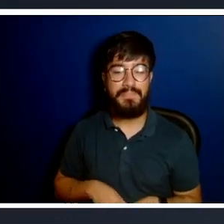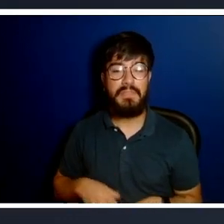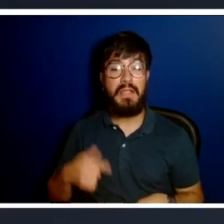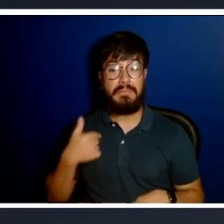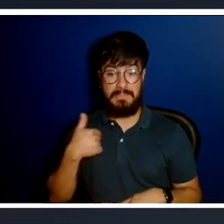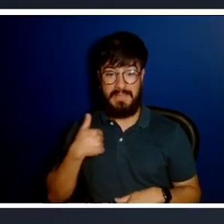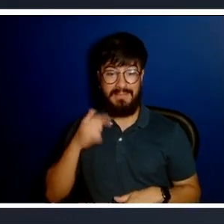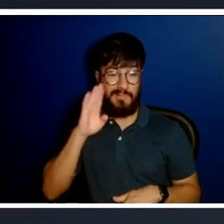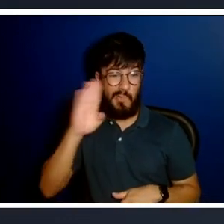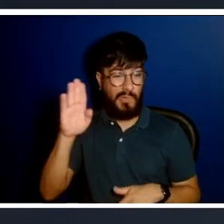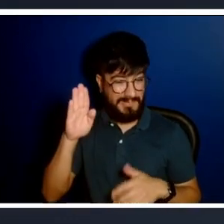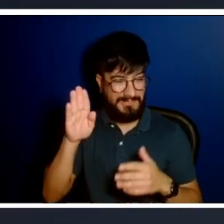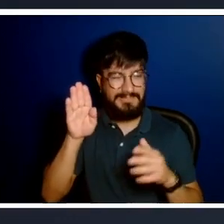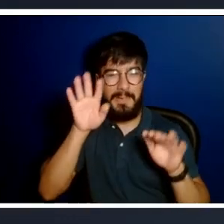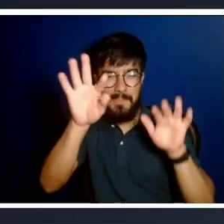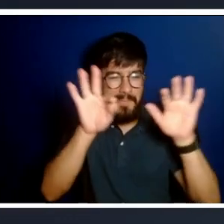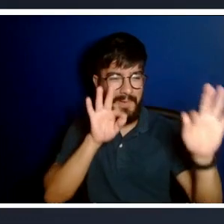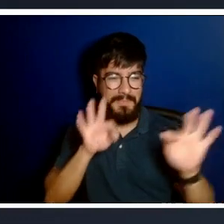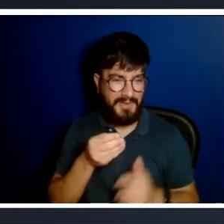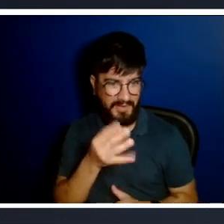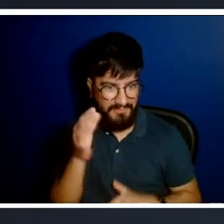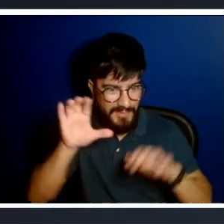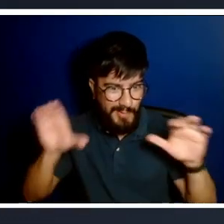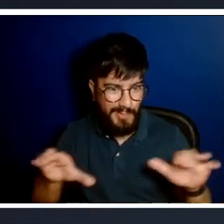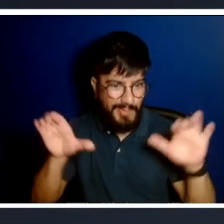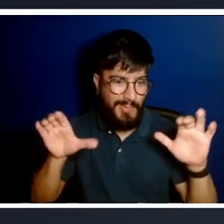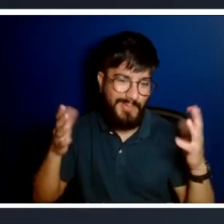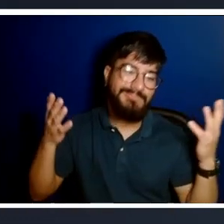this Earth Day pledge maybe I'll try and do something a little different and write something